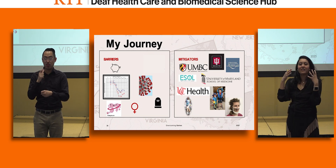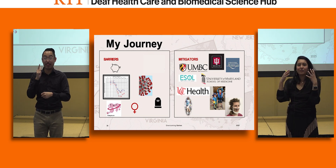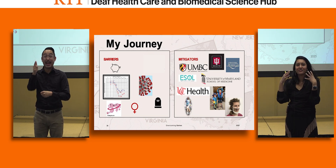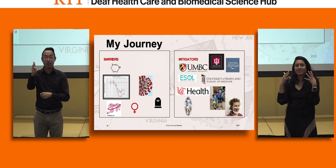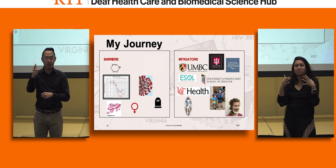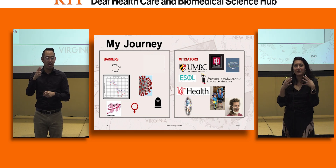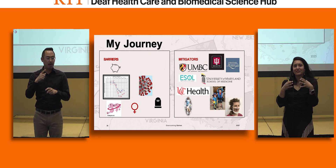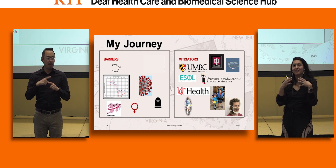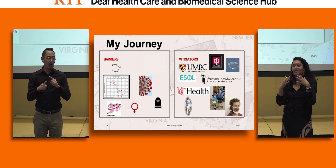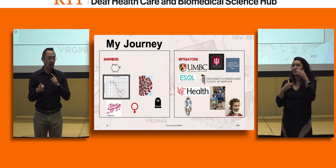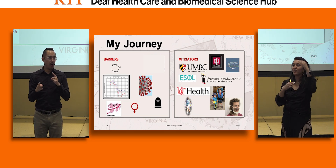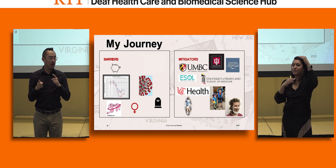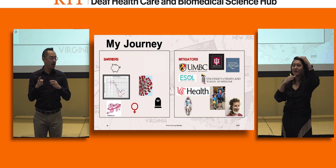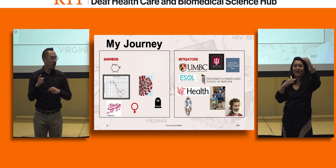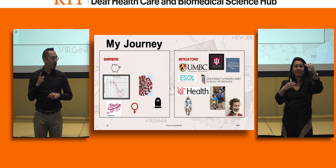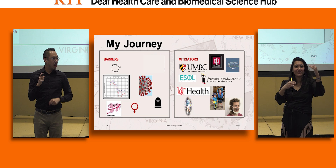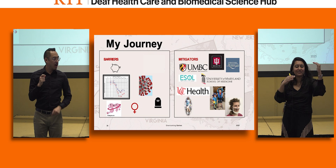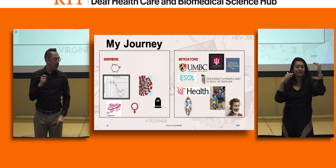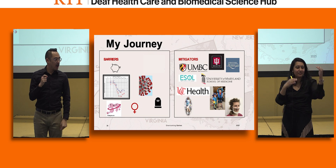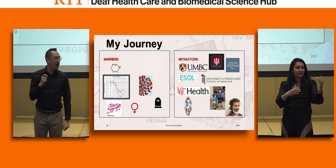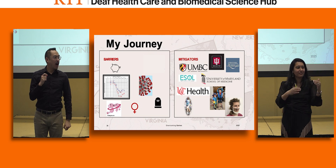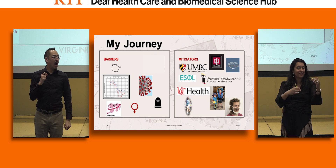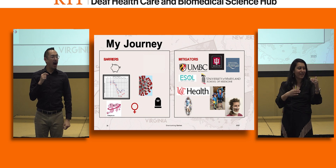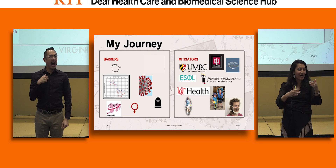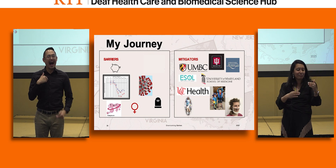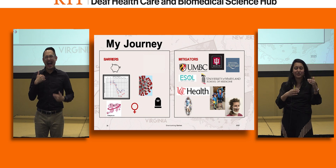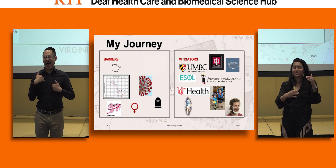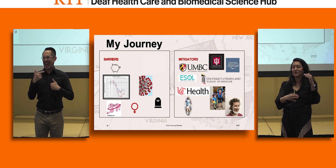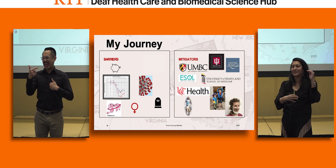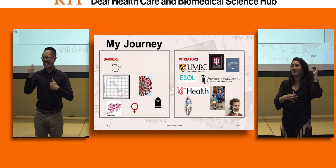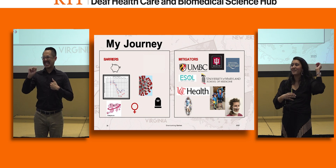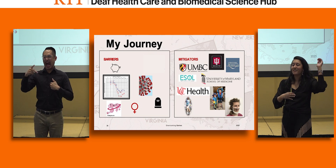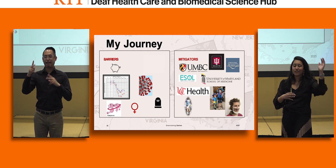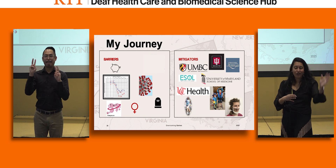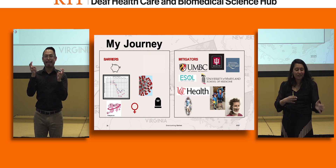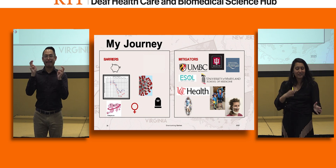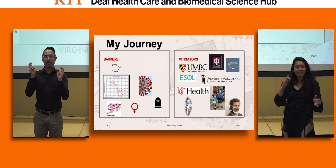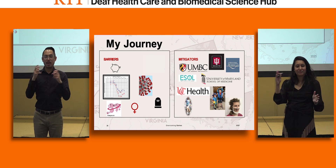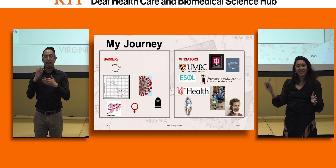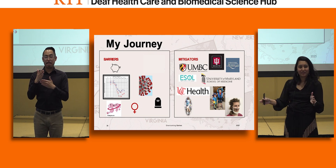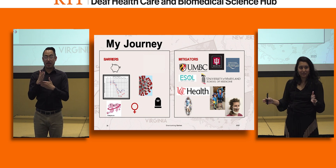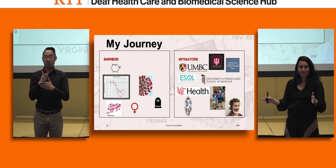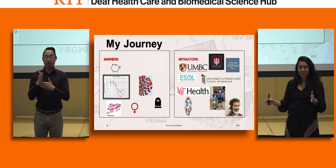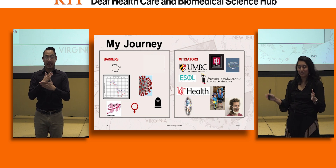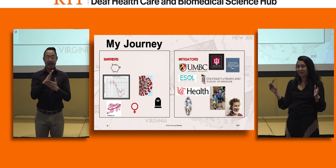that was such a big, glaring, "Oh, I have this year gap between college and medical school.